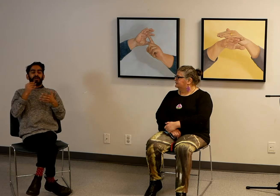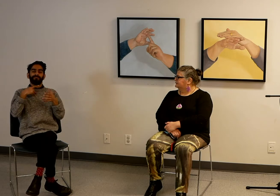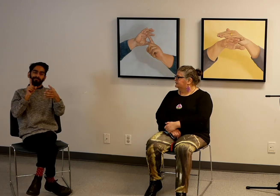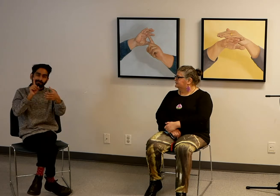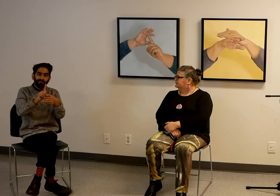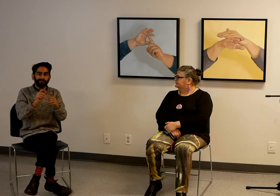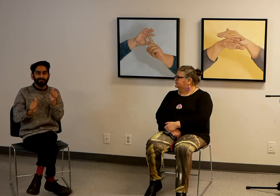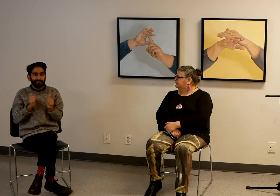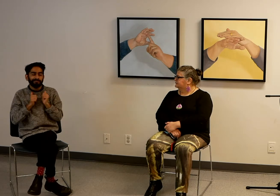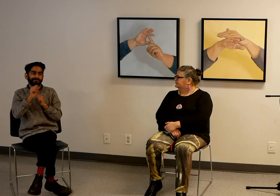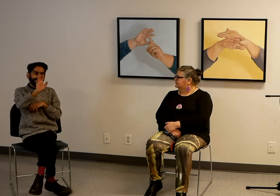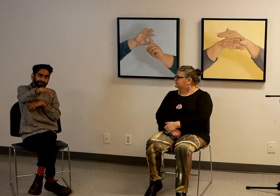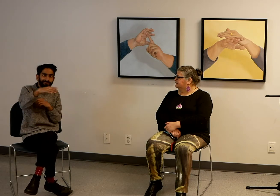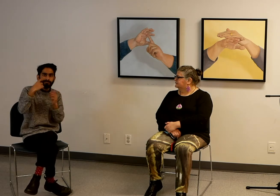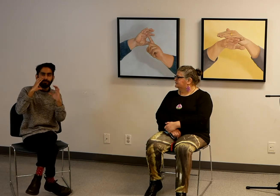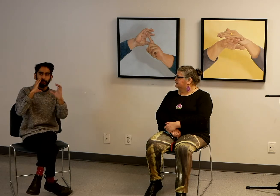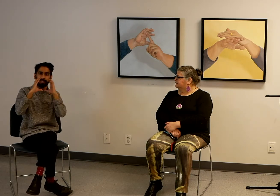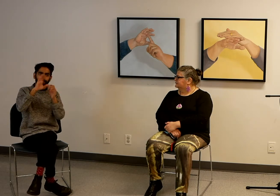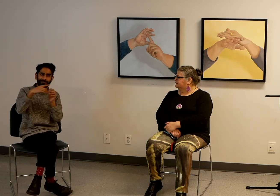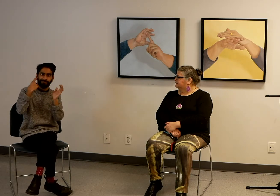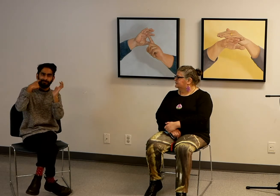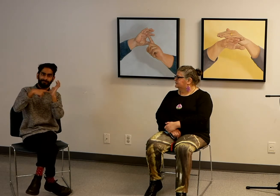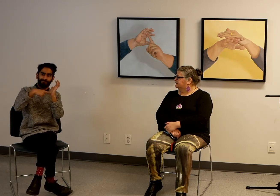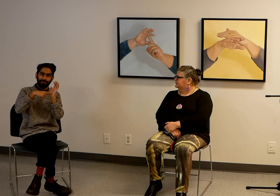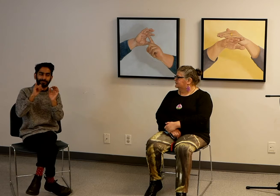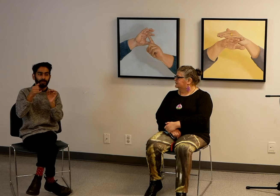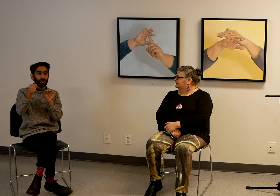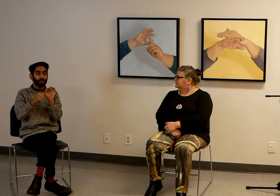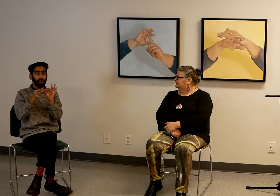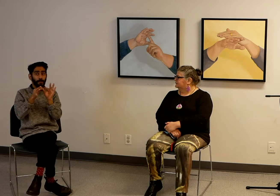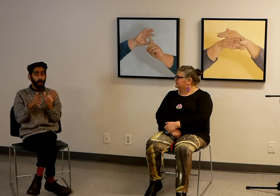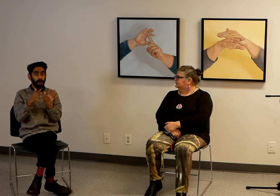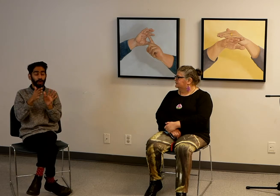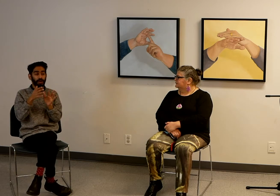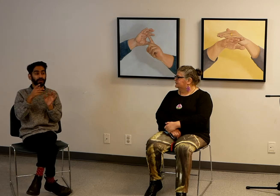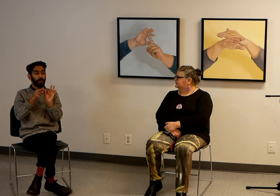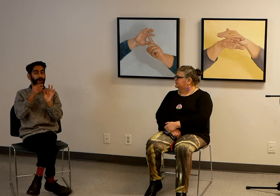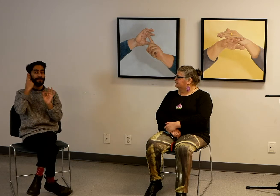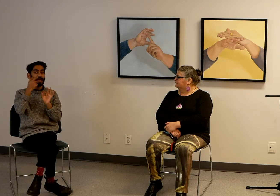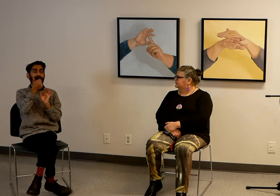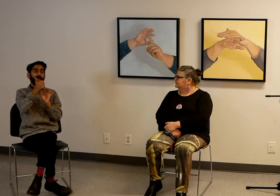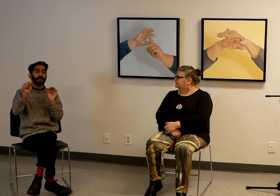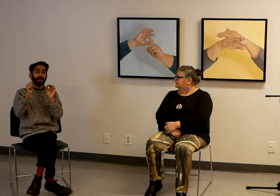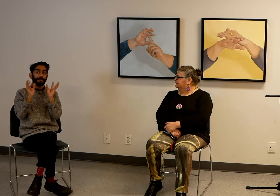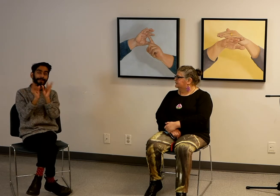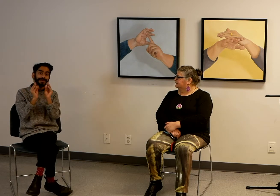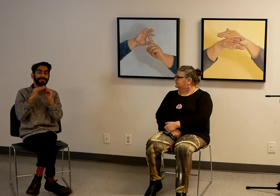Um, because growing up, I often felt very outsider and, um, nobody really recognized that my way of communication was.